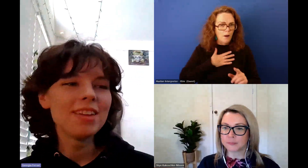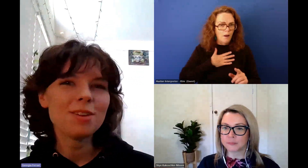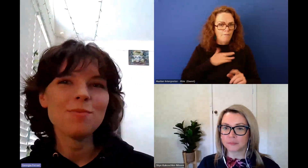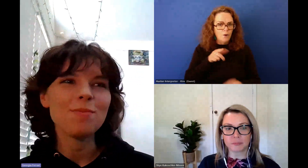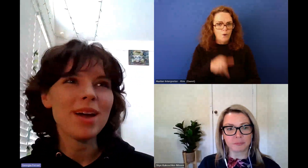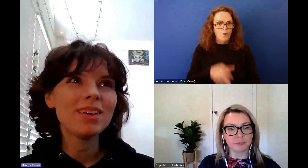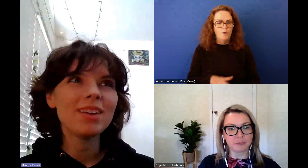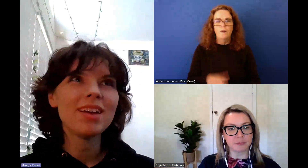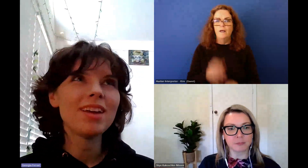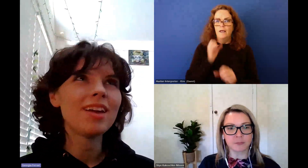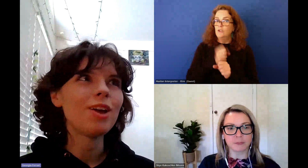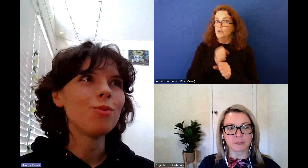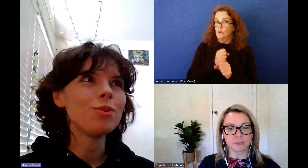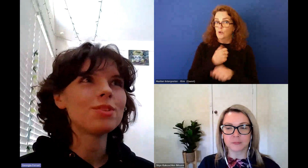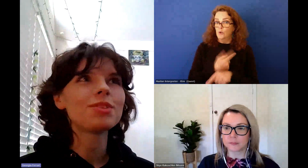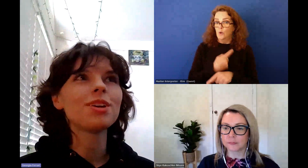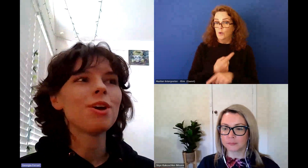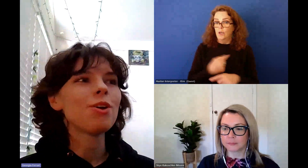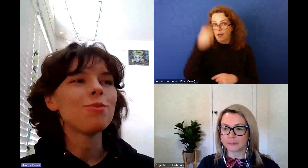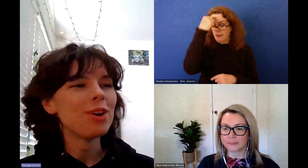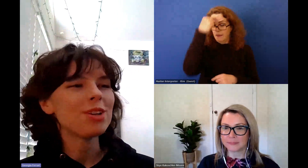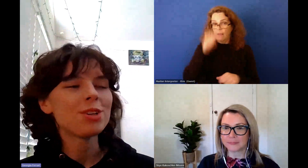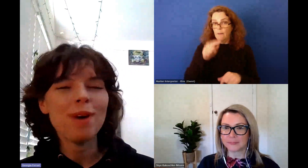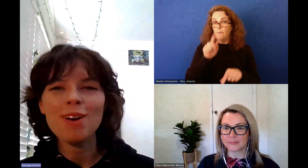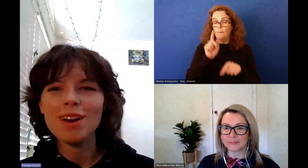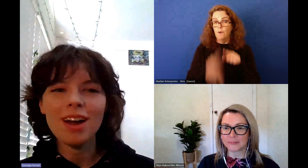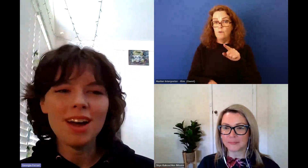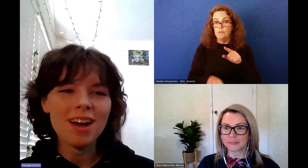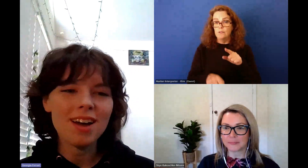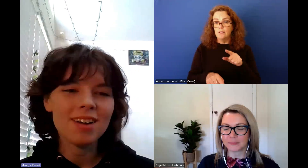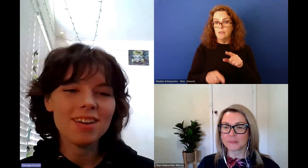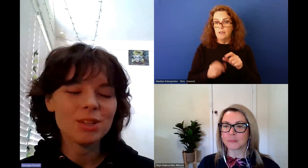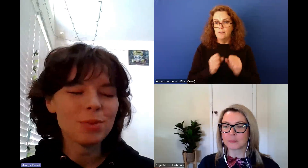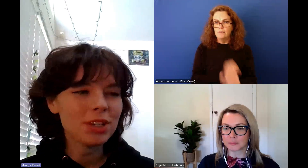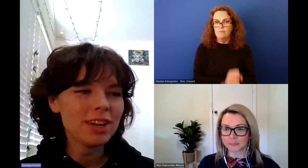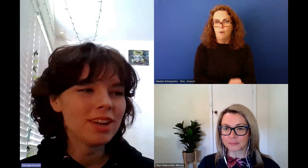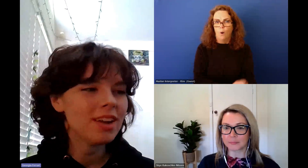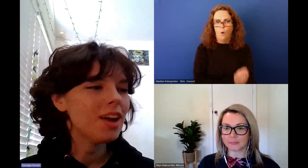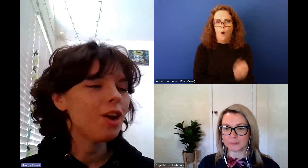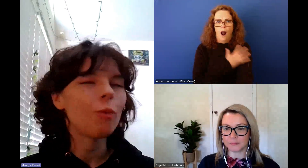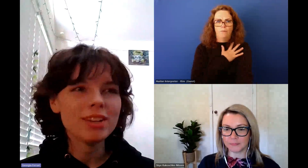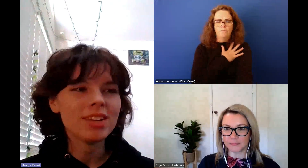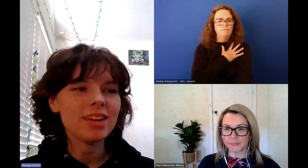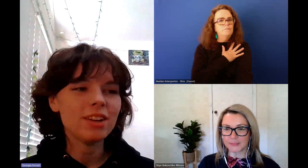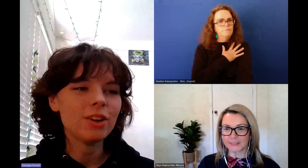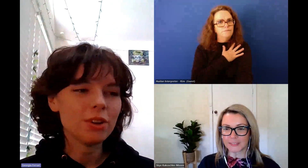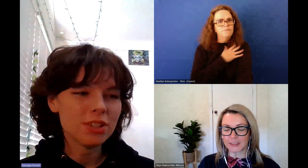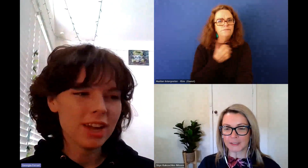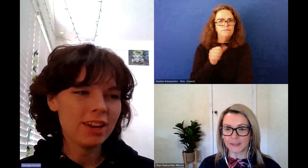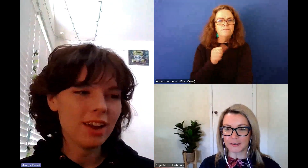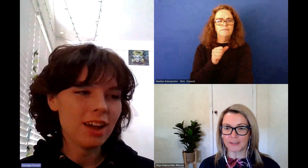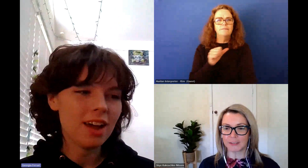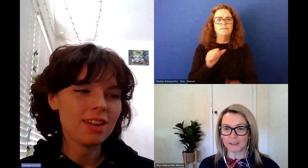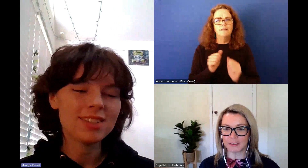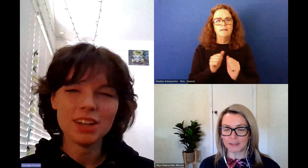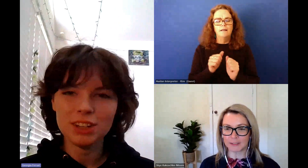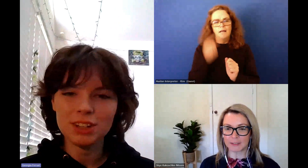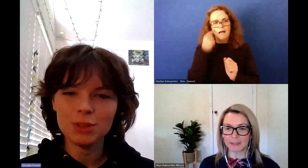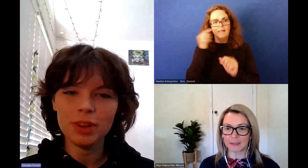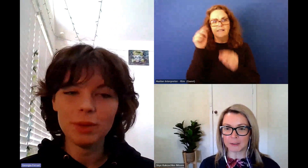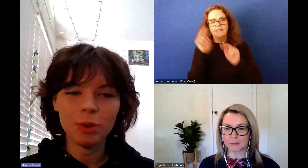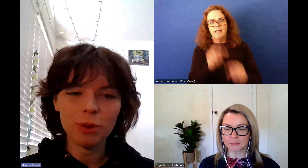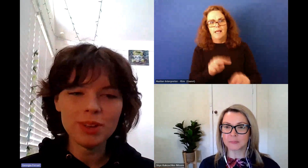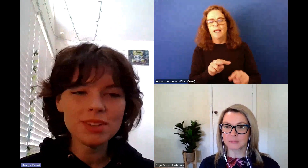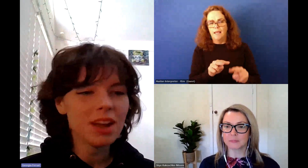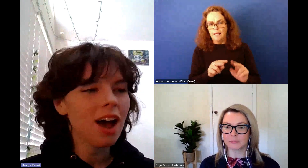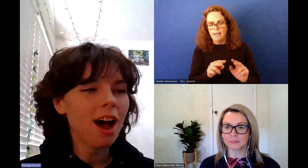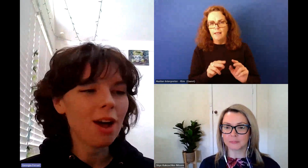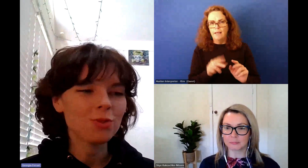I think mainly it was very inspiring especially witnessing co-design sessions with employers.